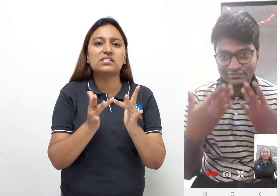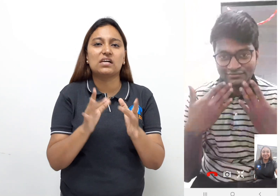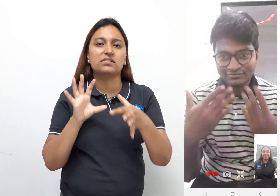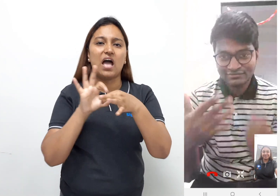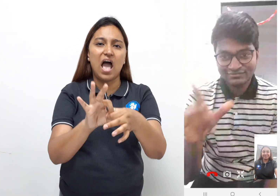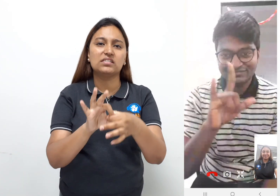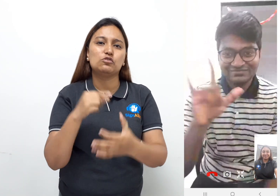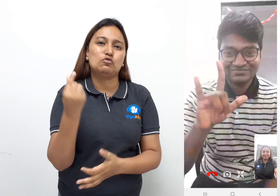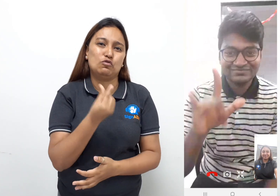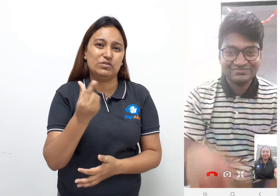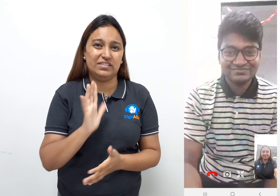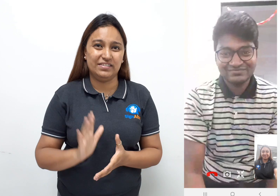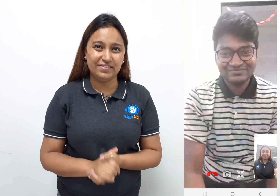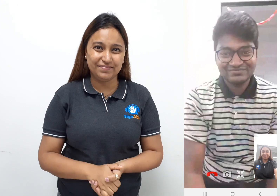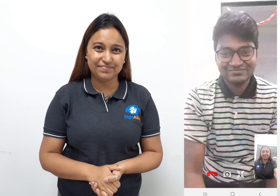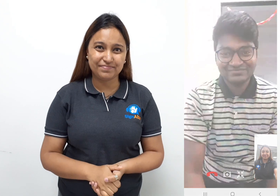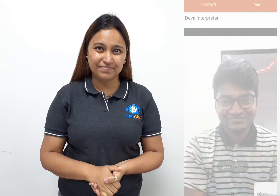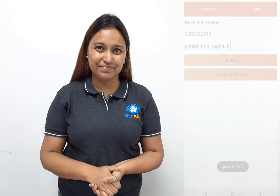An internet connection must be used.